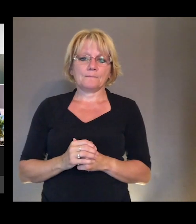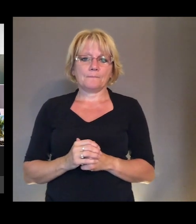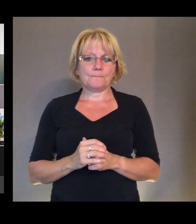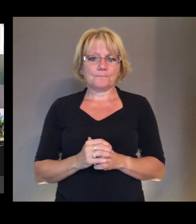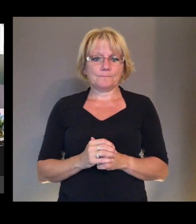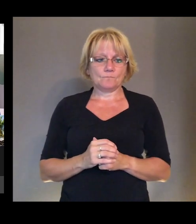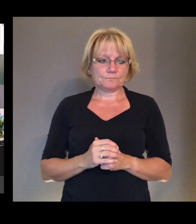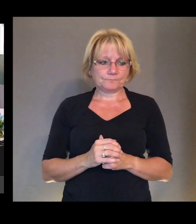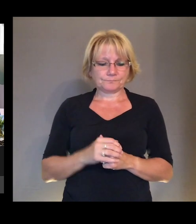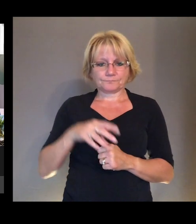Next slide please.